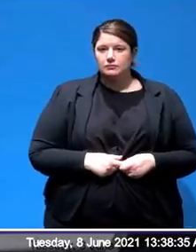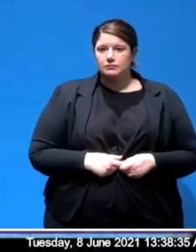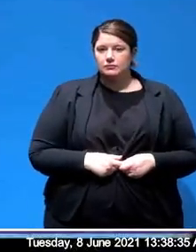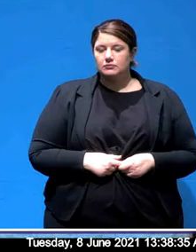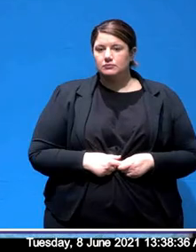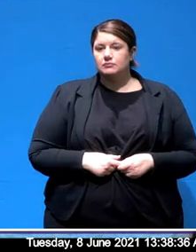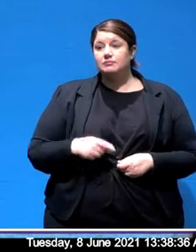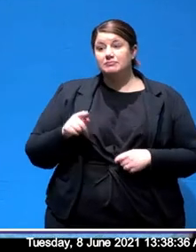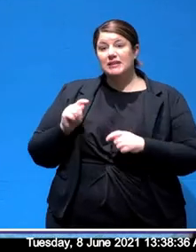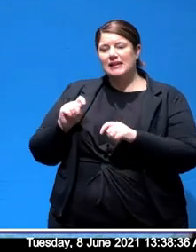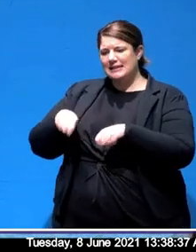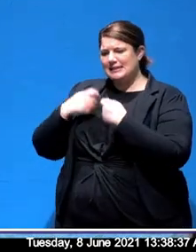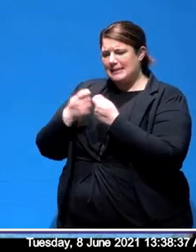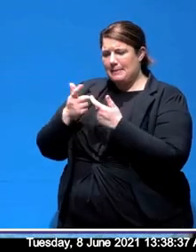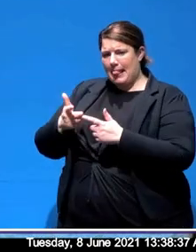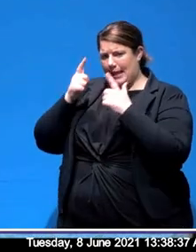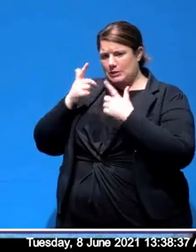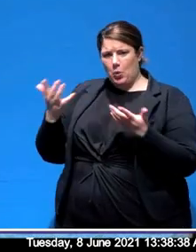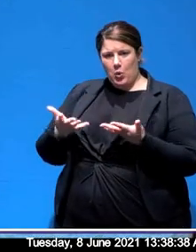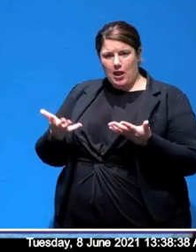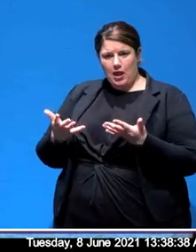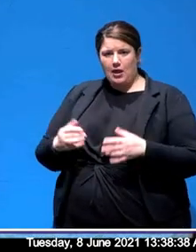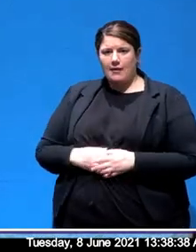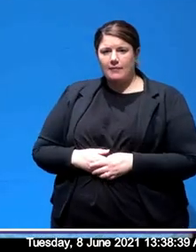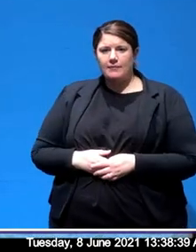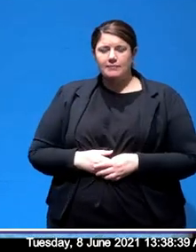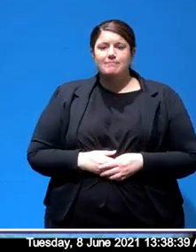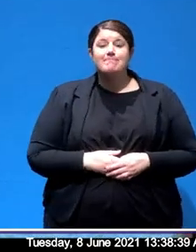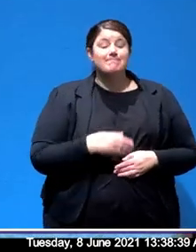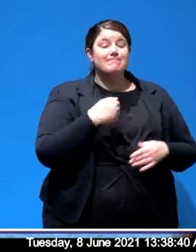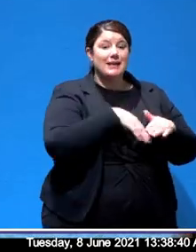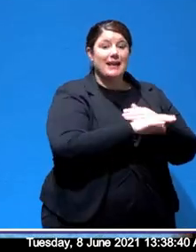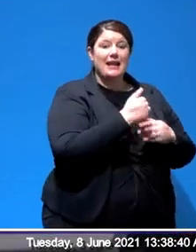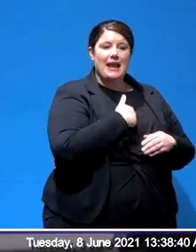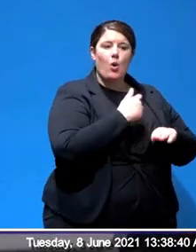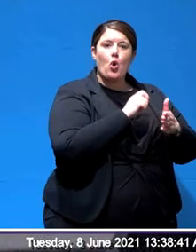And the team leaders, where are they based? In our local office at Salisbury.